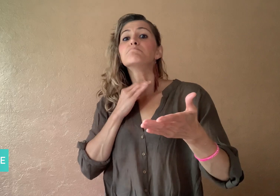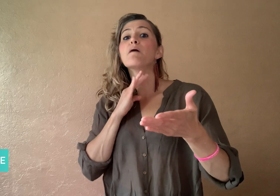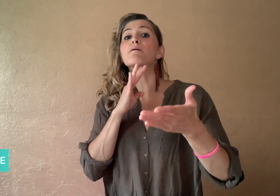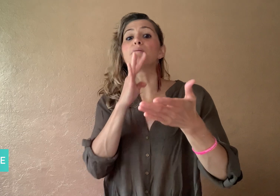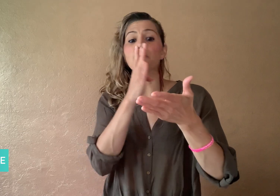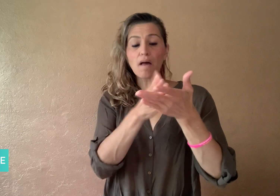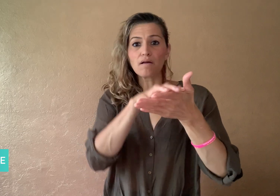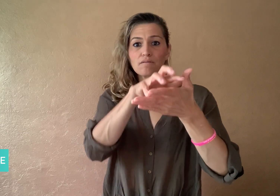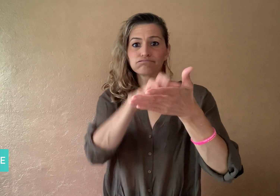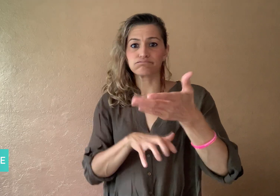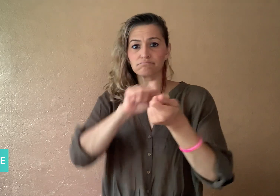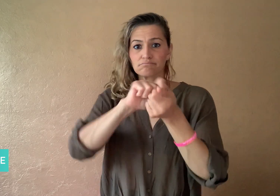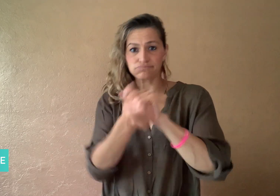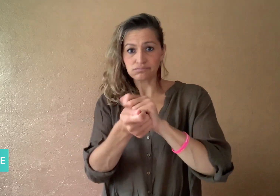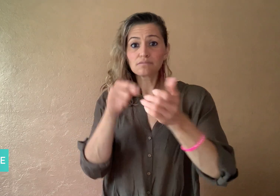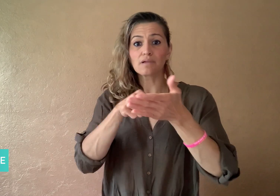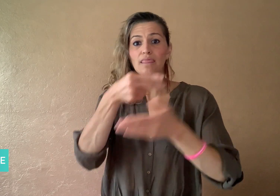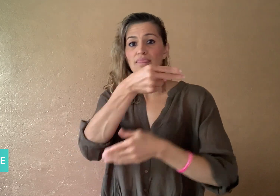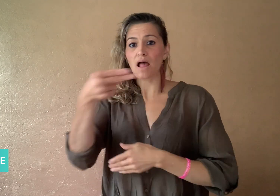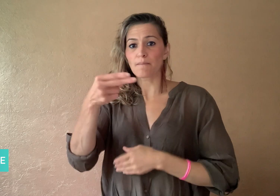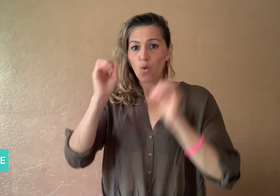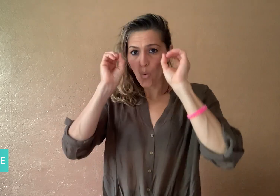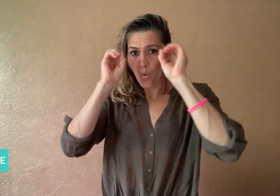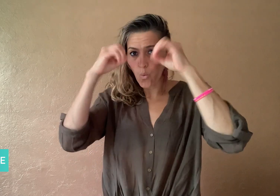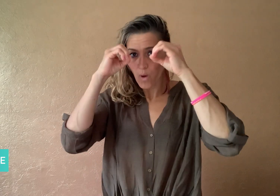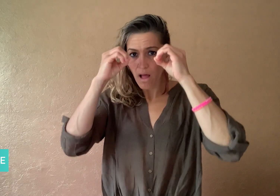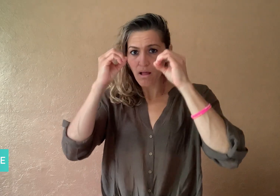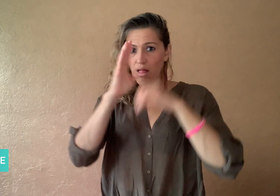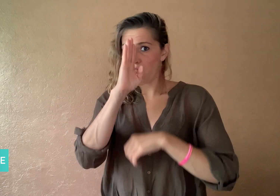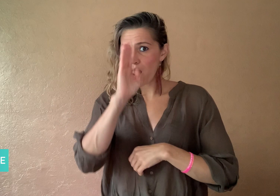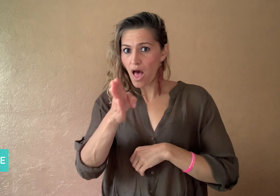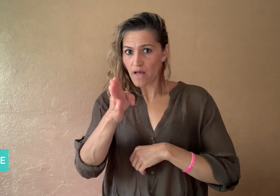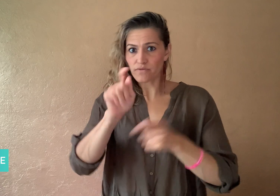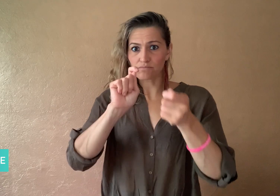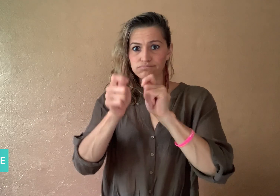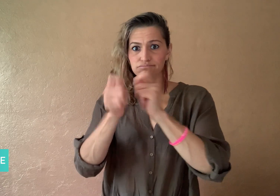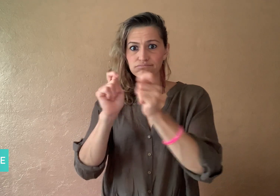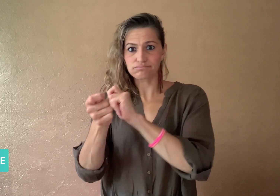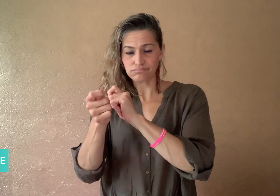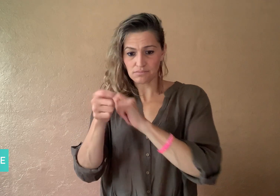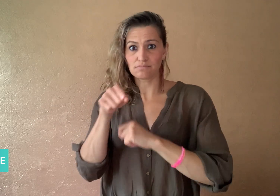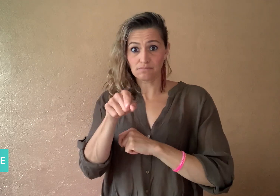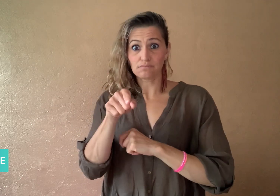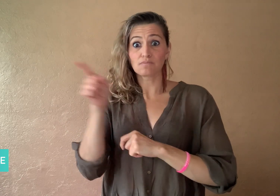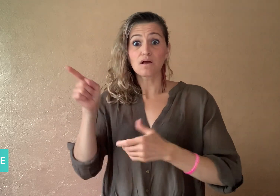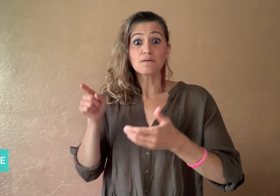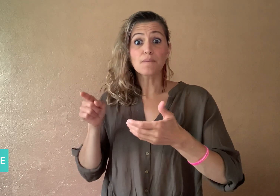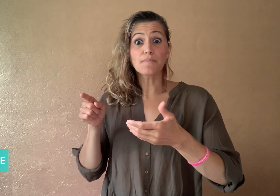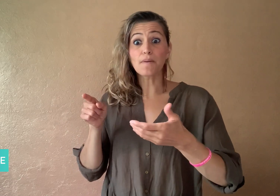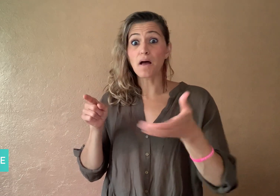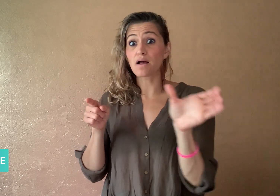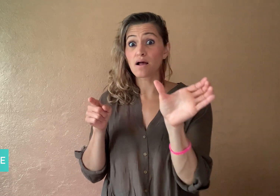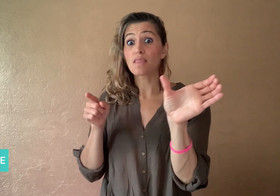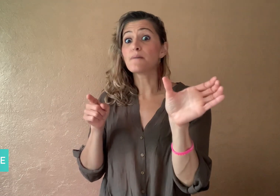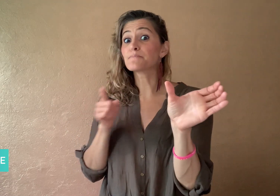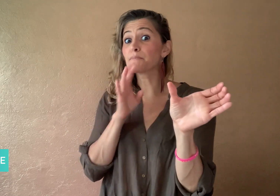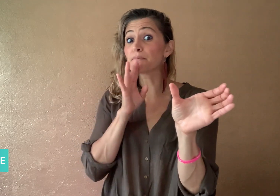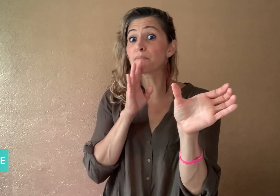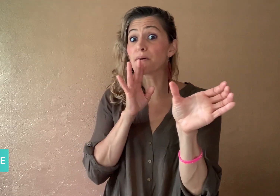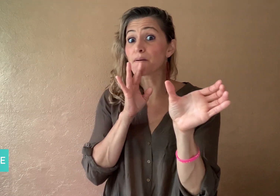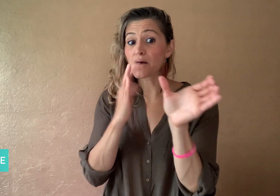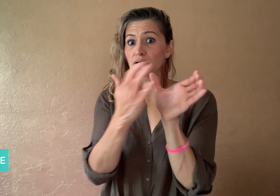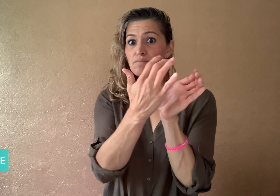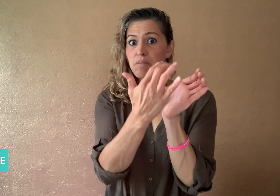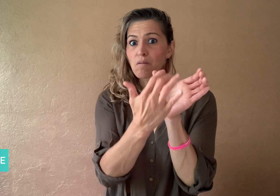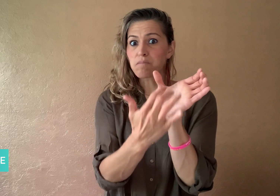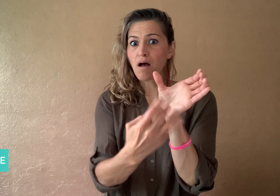that transcribed what he spoke into text on his phone screen.